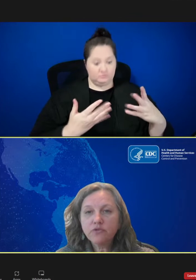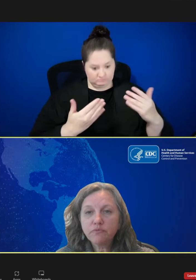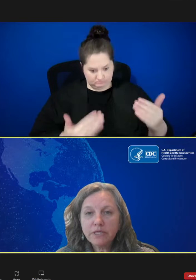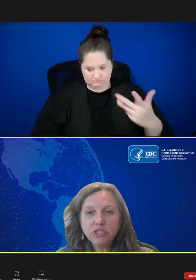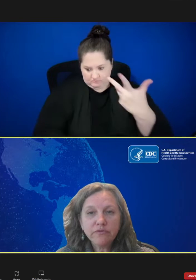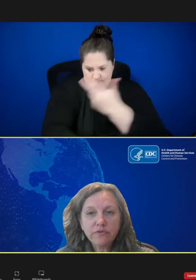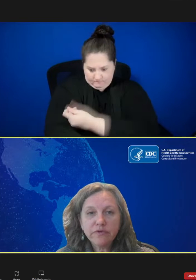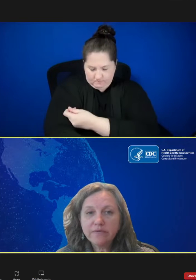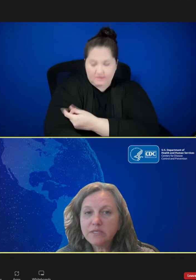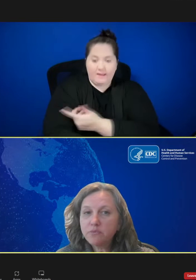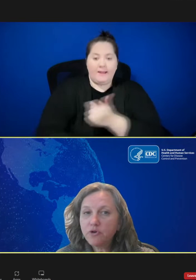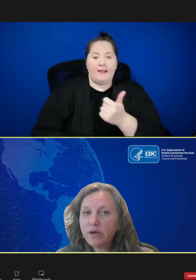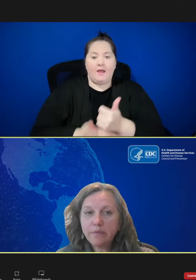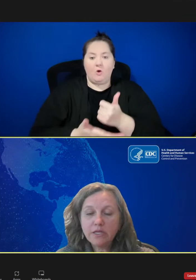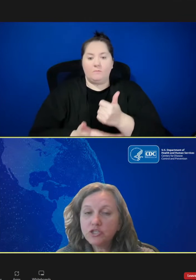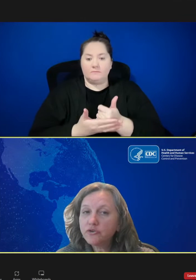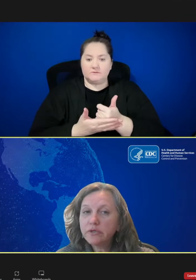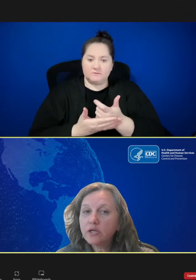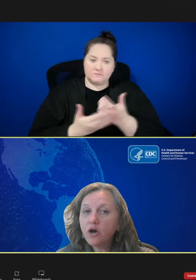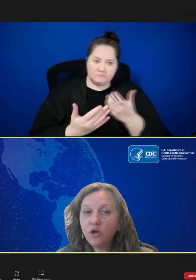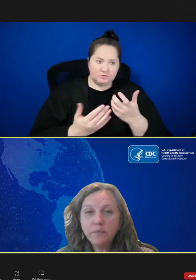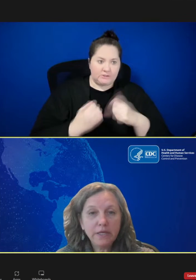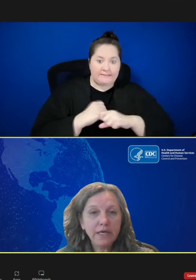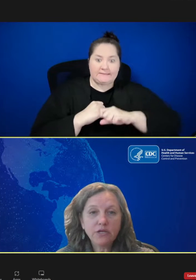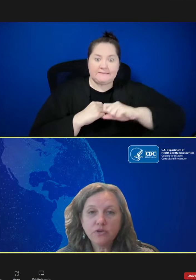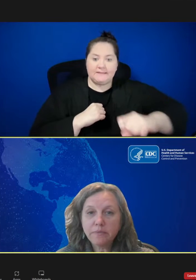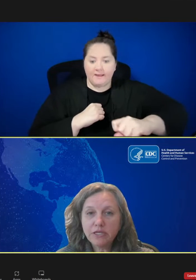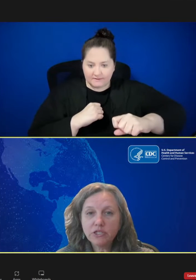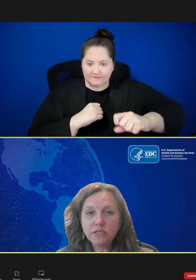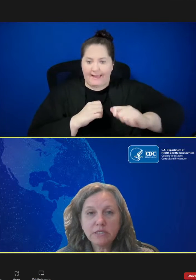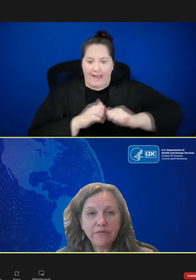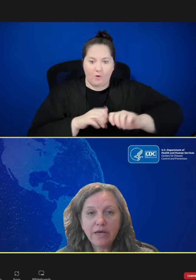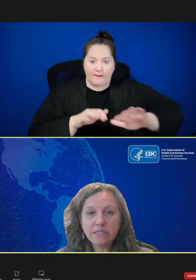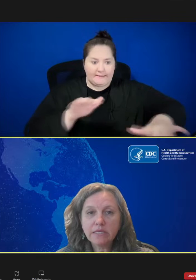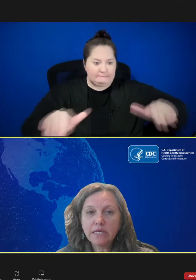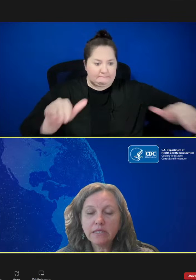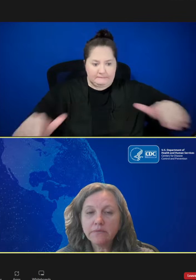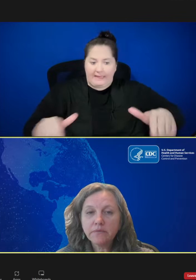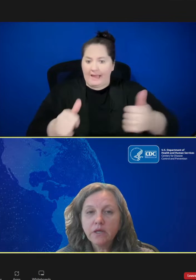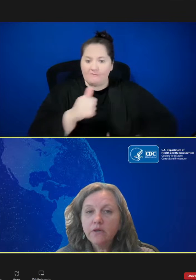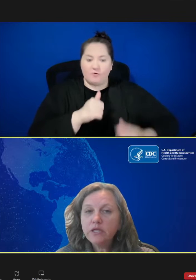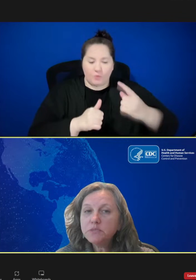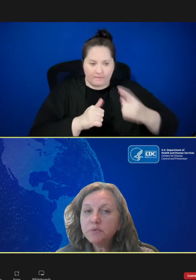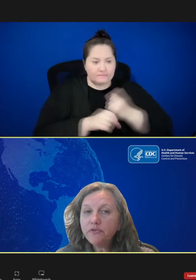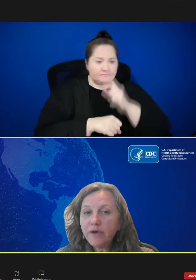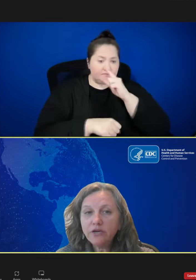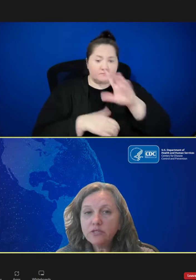the reach of the VFC program and ensuring that all pediatric patients get vaccinated. These providers